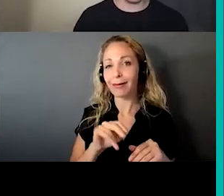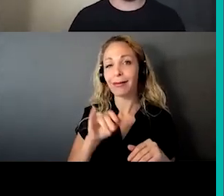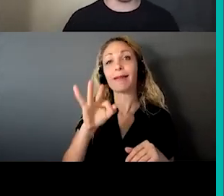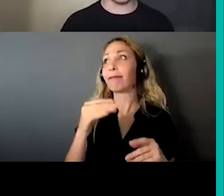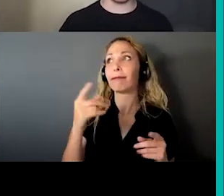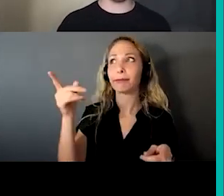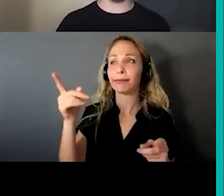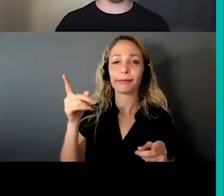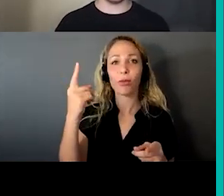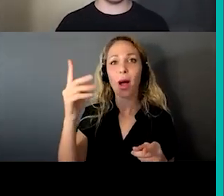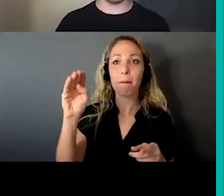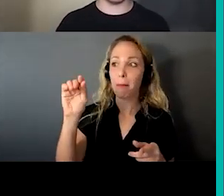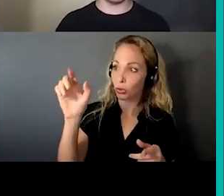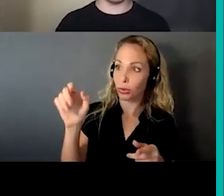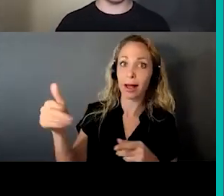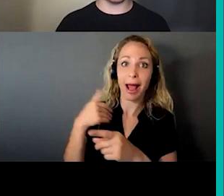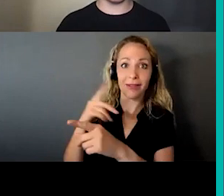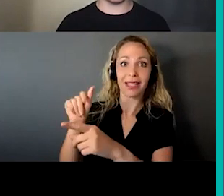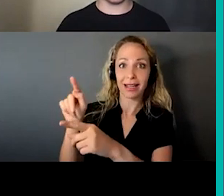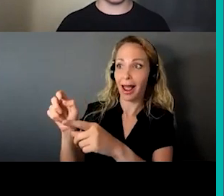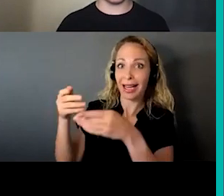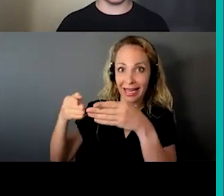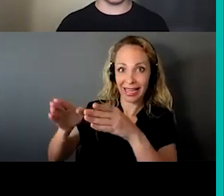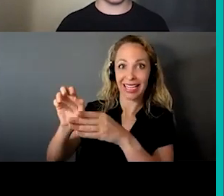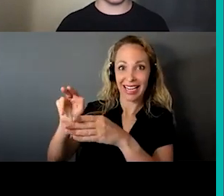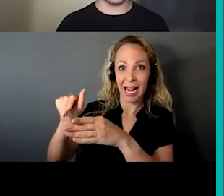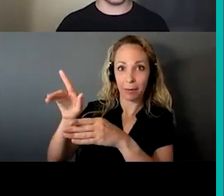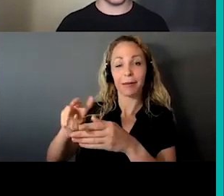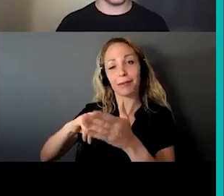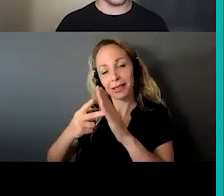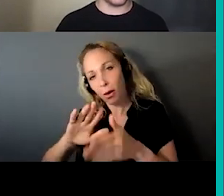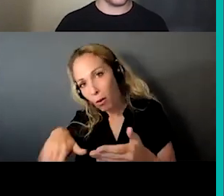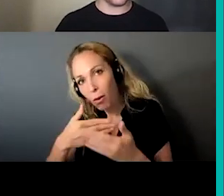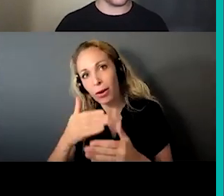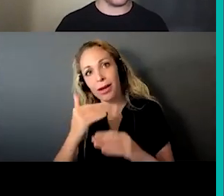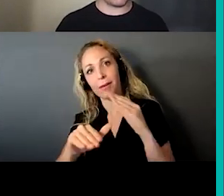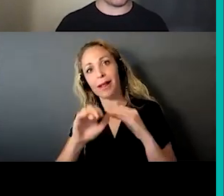THE ENTIRE E-MAIL IS ENABLED FOR THAT BETA. COOL.